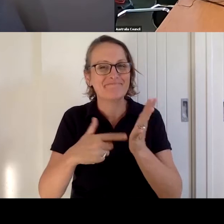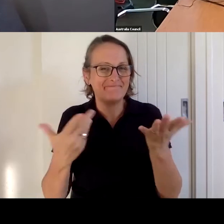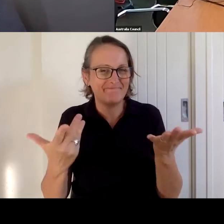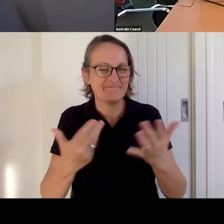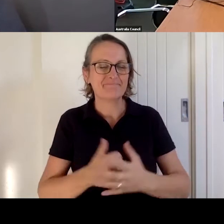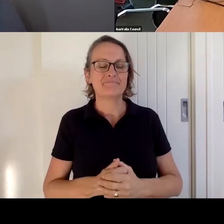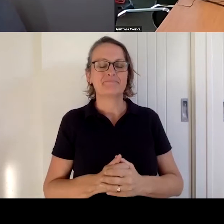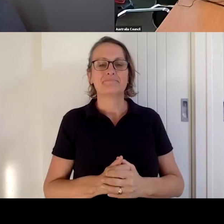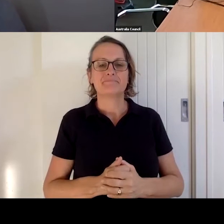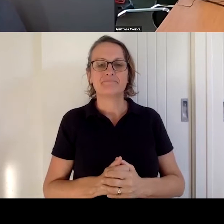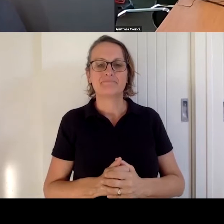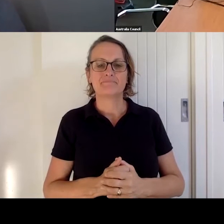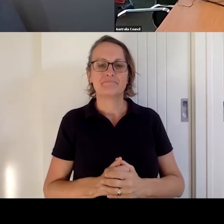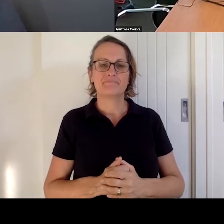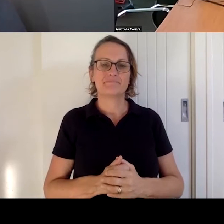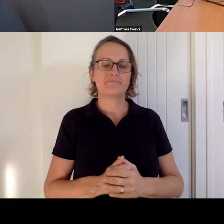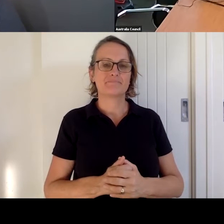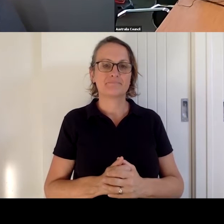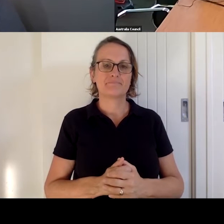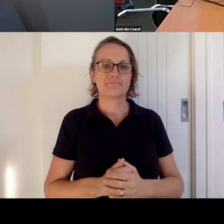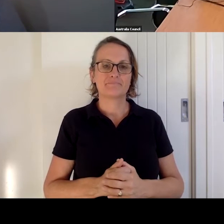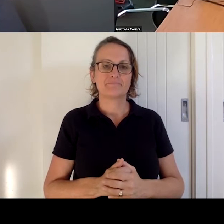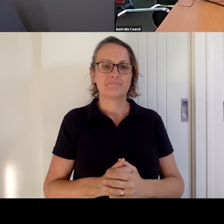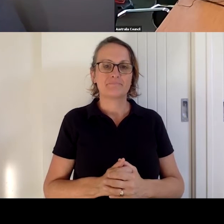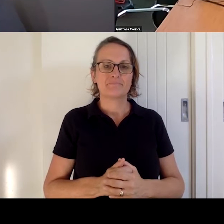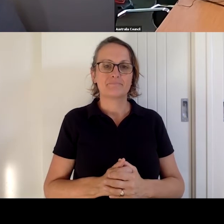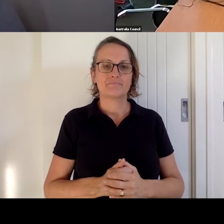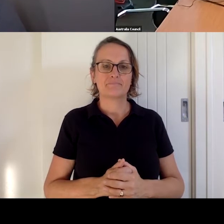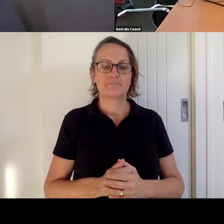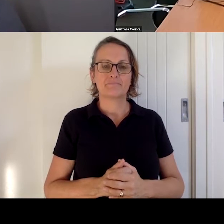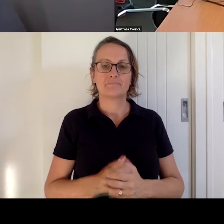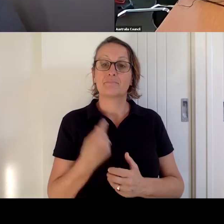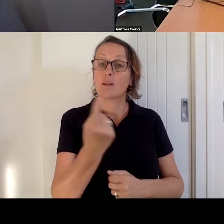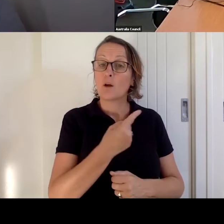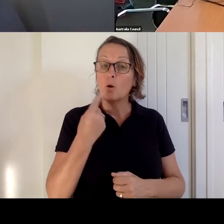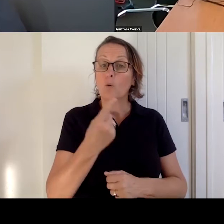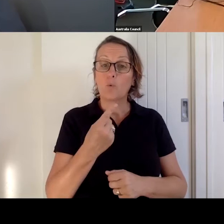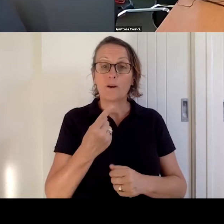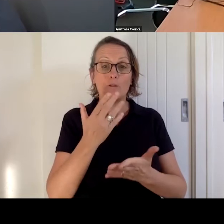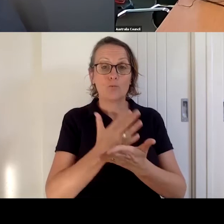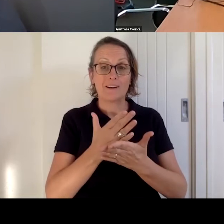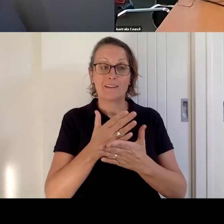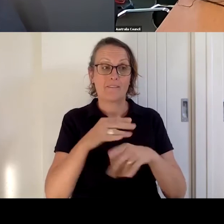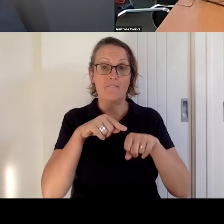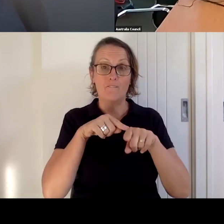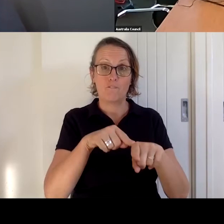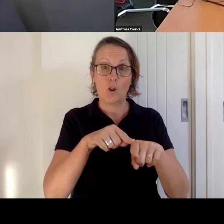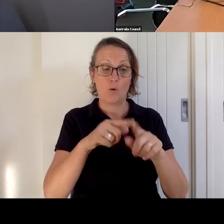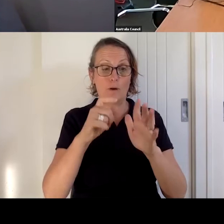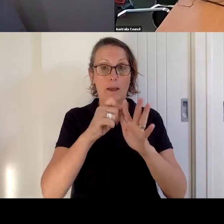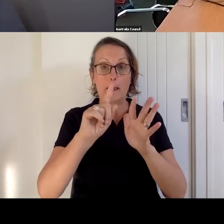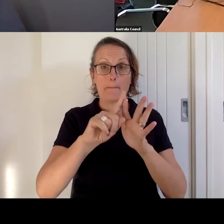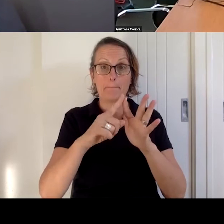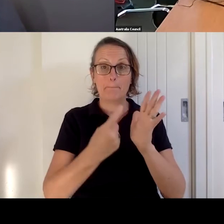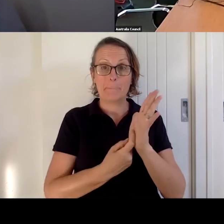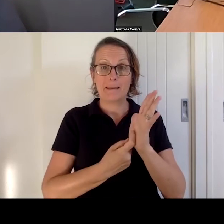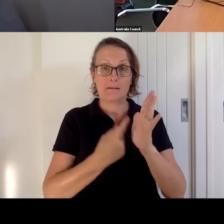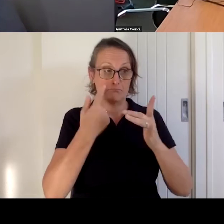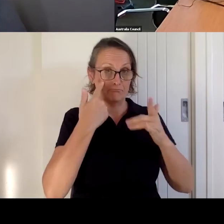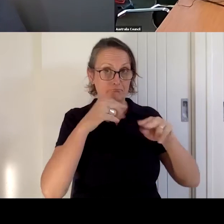We operate on an assessment process, a peer assessment process, at arm's